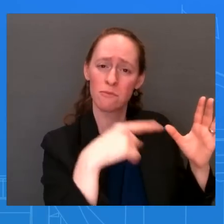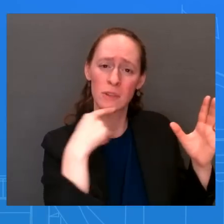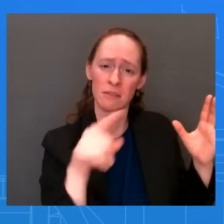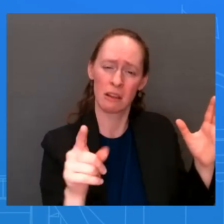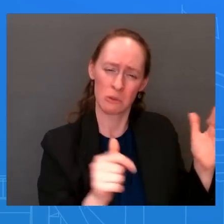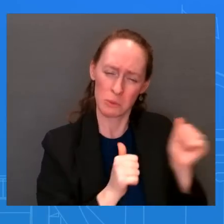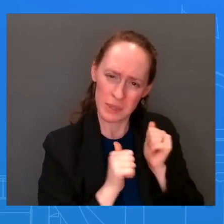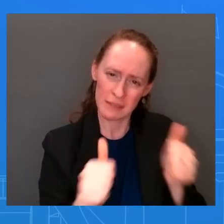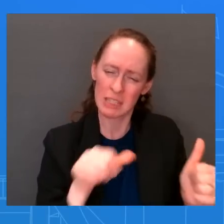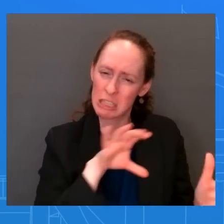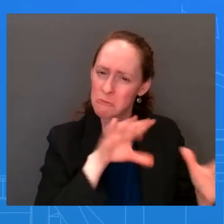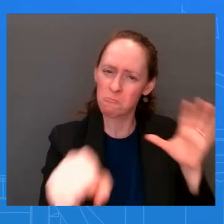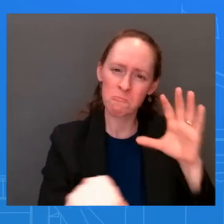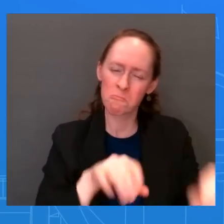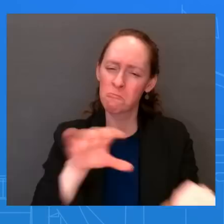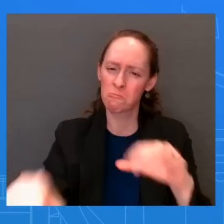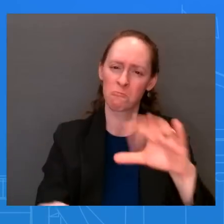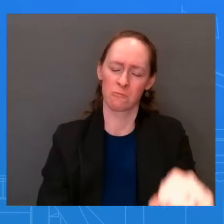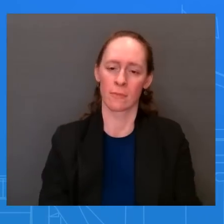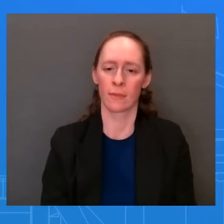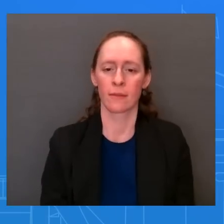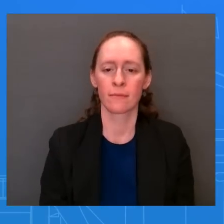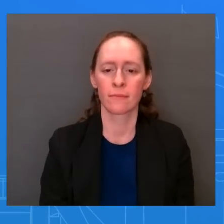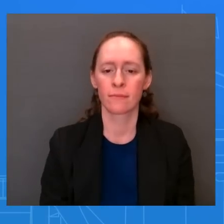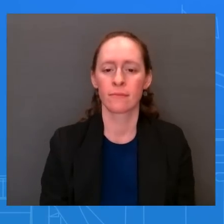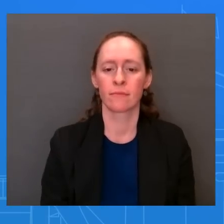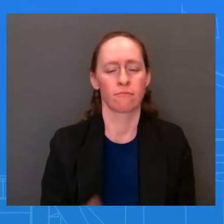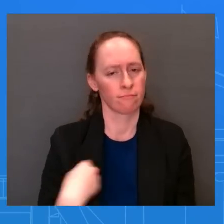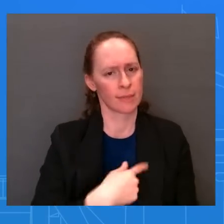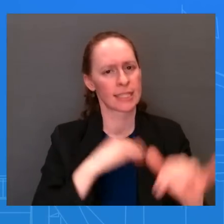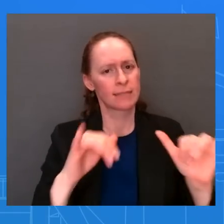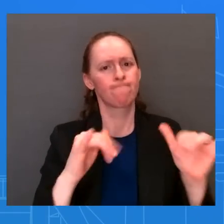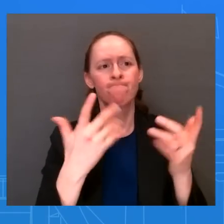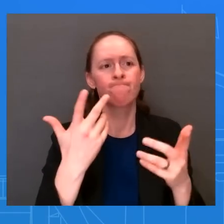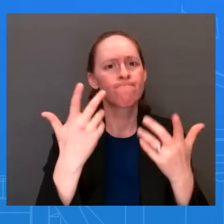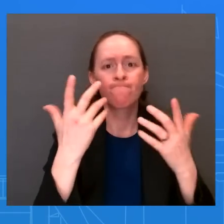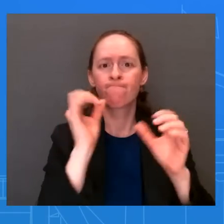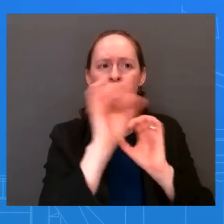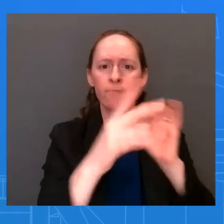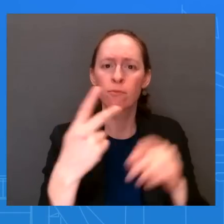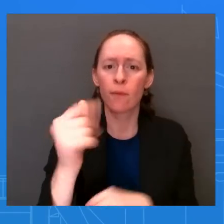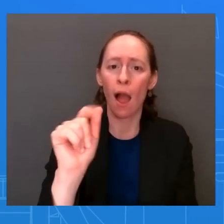and a Patriot missiles battery system to Ukraine. We also support the decision by the UK over the weekend